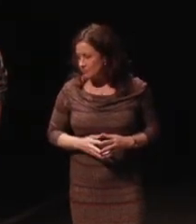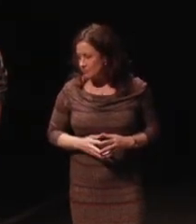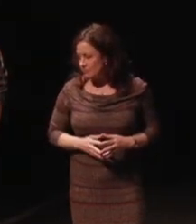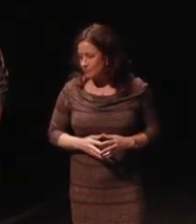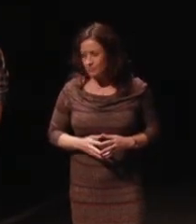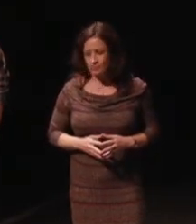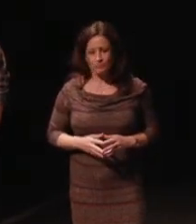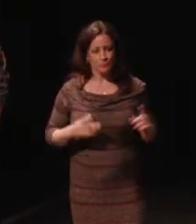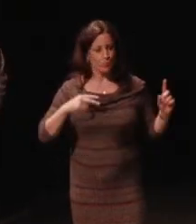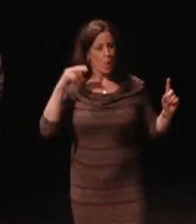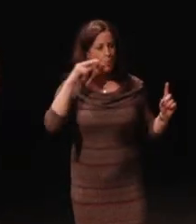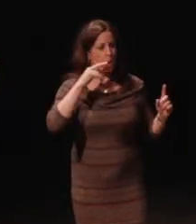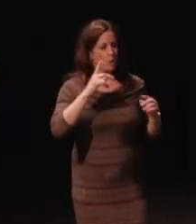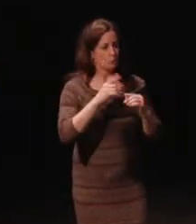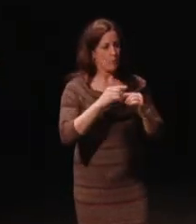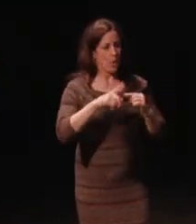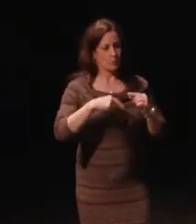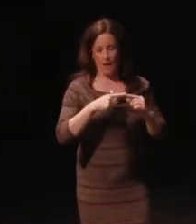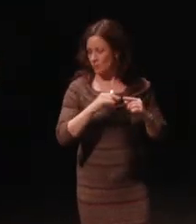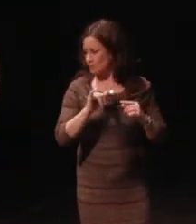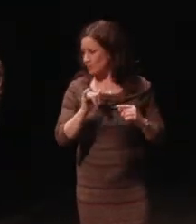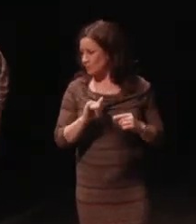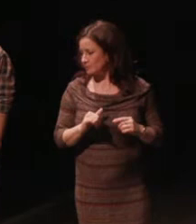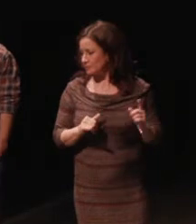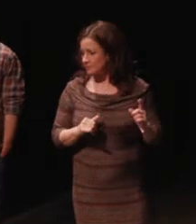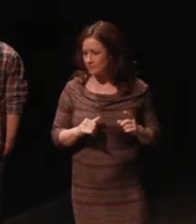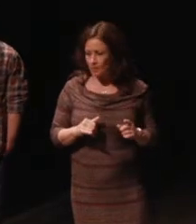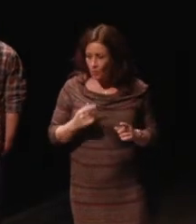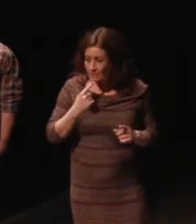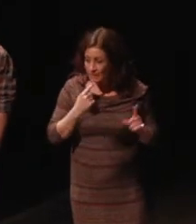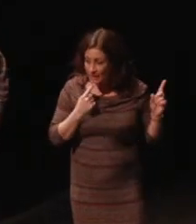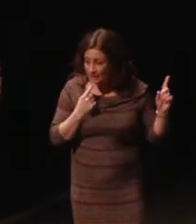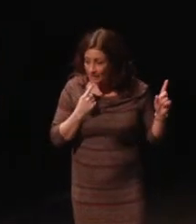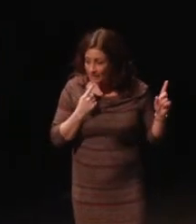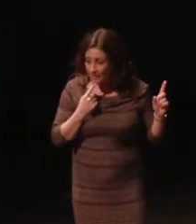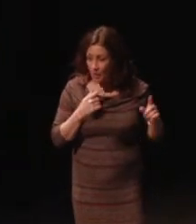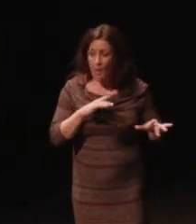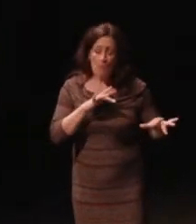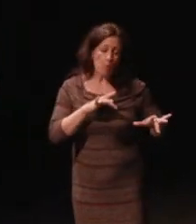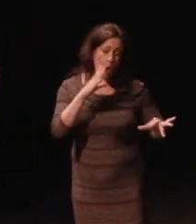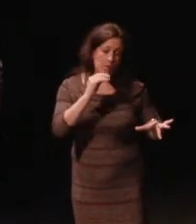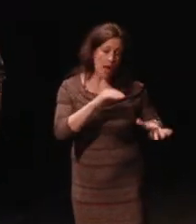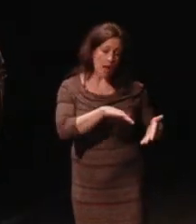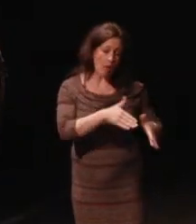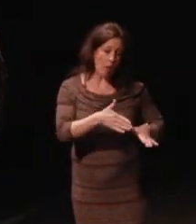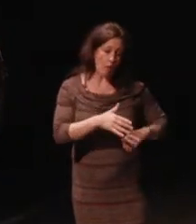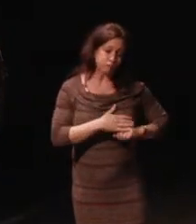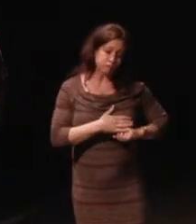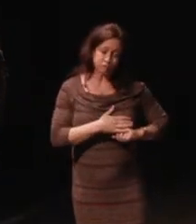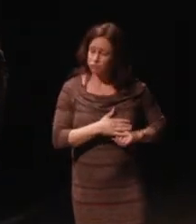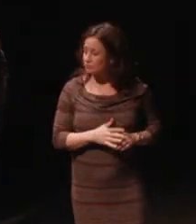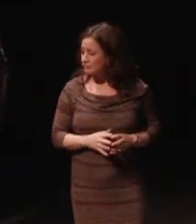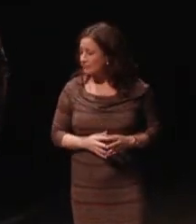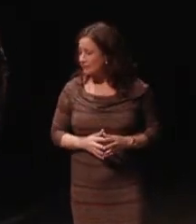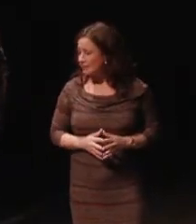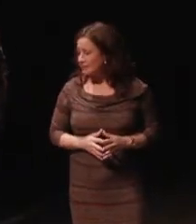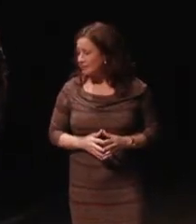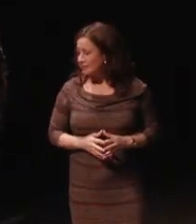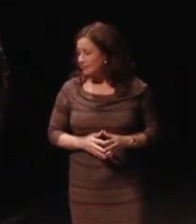We're going to let him around just because it's so impressive.